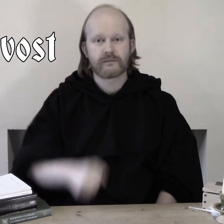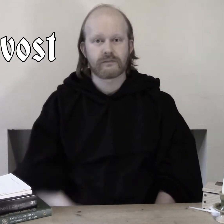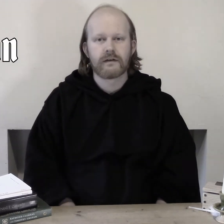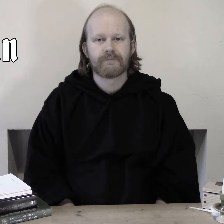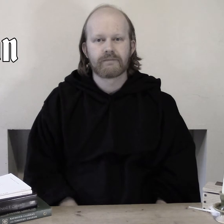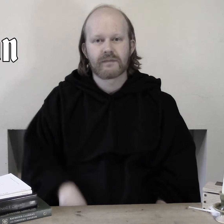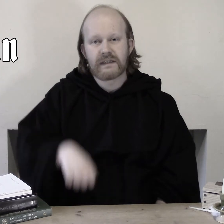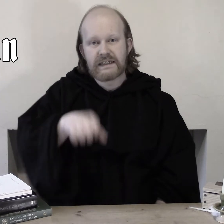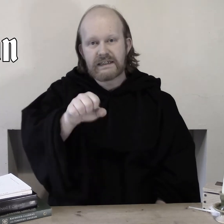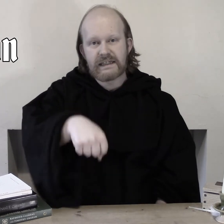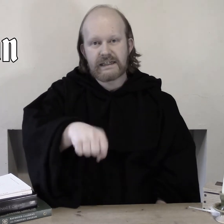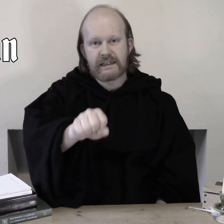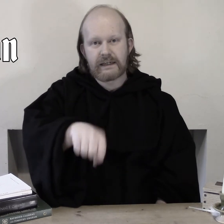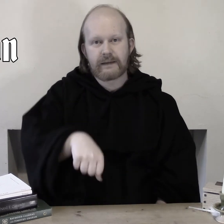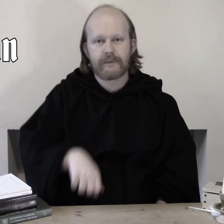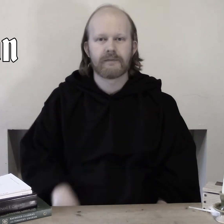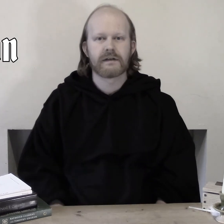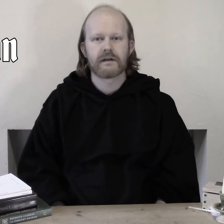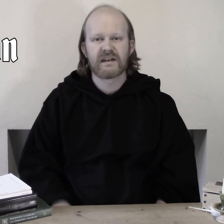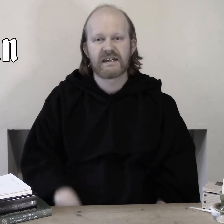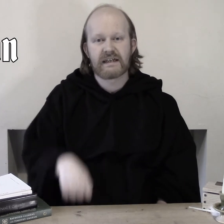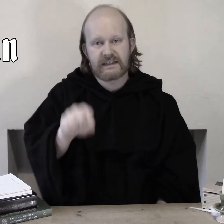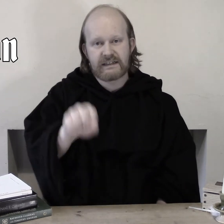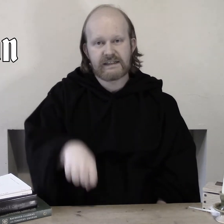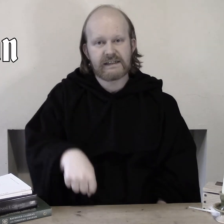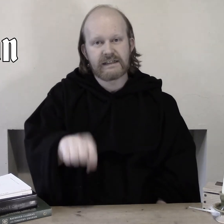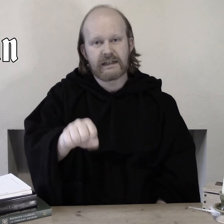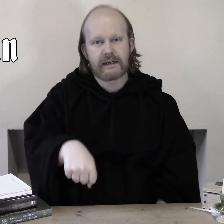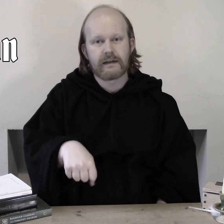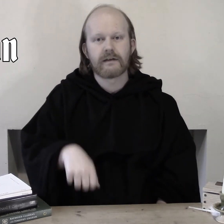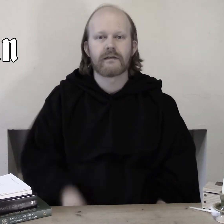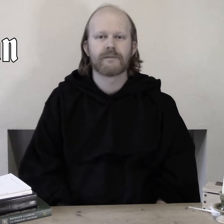as well as the Dean, ringing his bell,